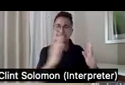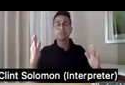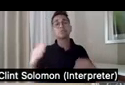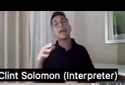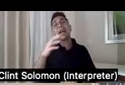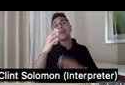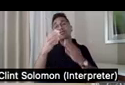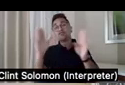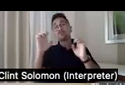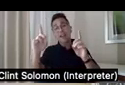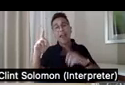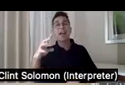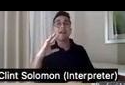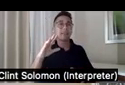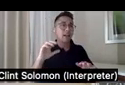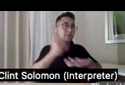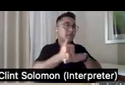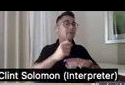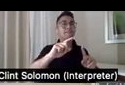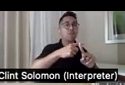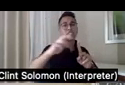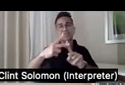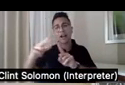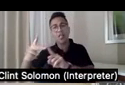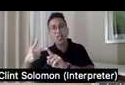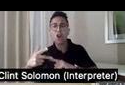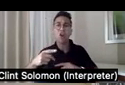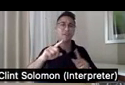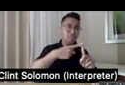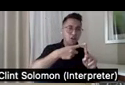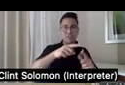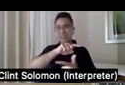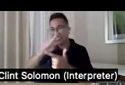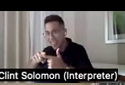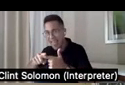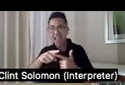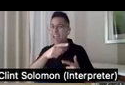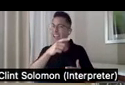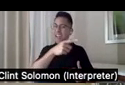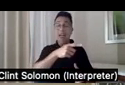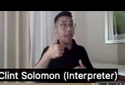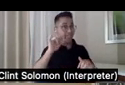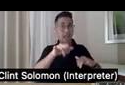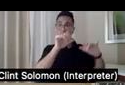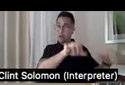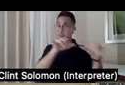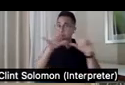second third or first then then kind of board and we can relate that to the children we serve